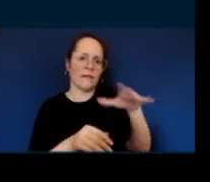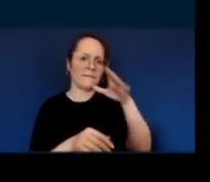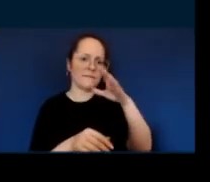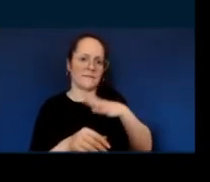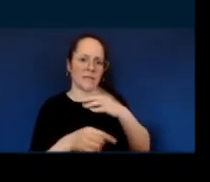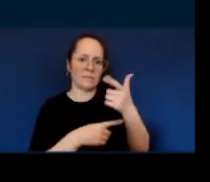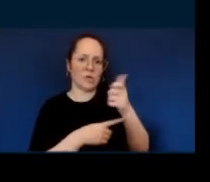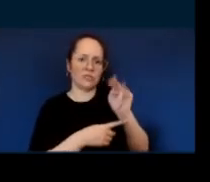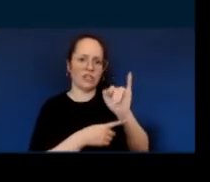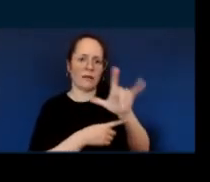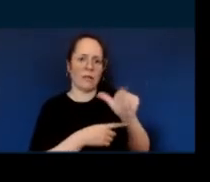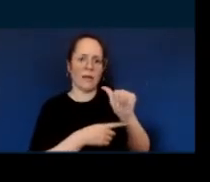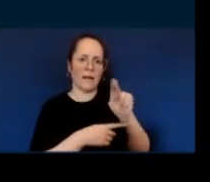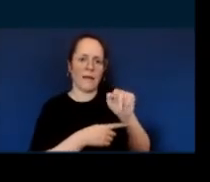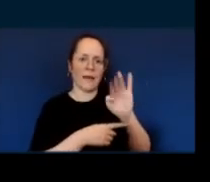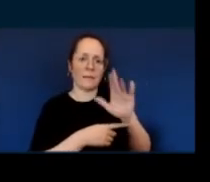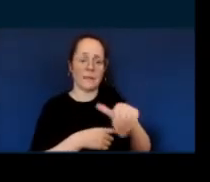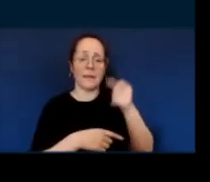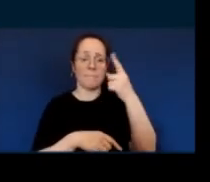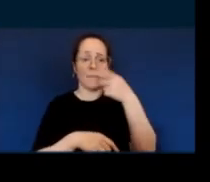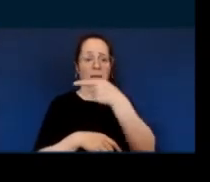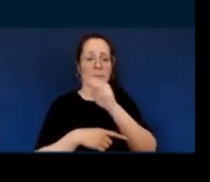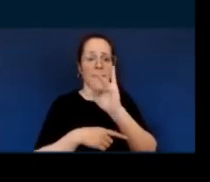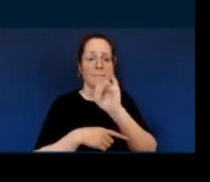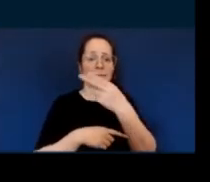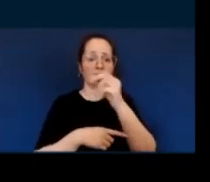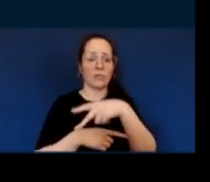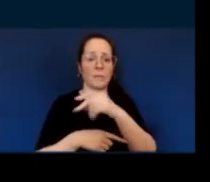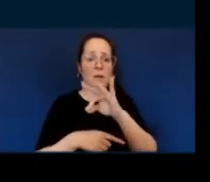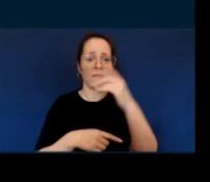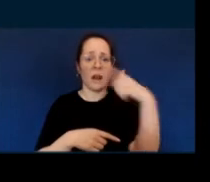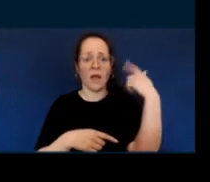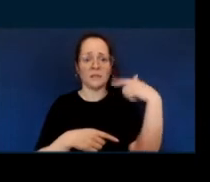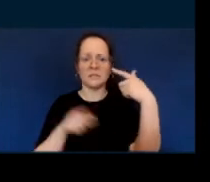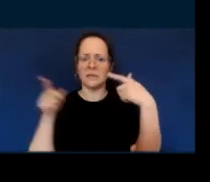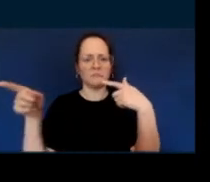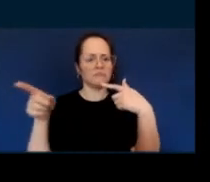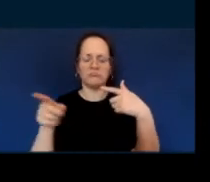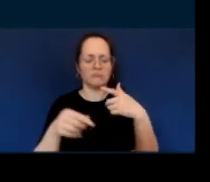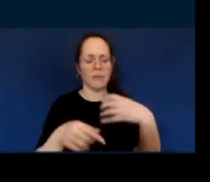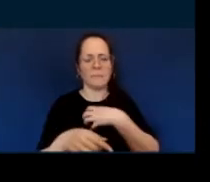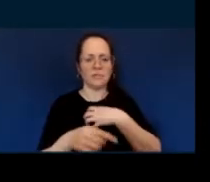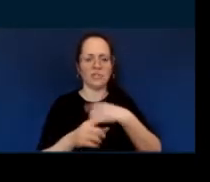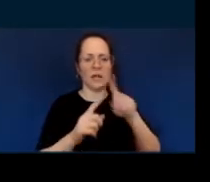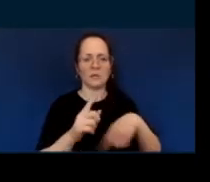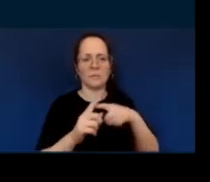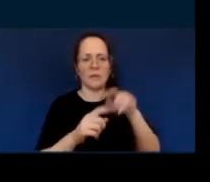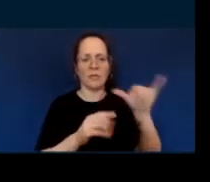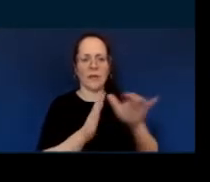THE BISHOP OF LONDON OBJECTED TO THE TEXT AND ILLUSTRATION, ESPECIALLY THE NATURAL PARTS